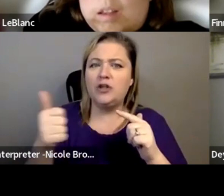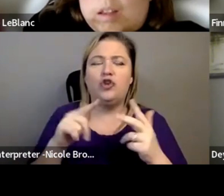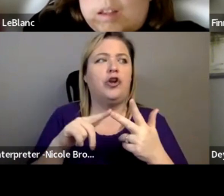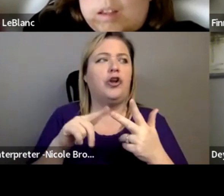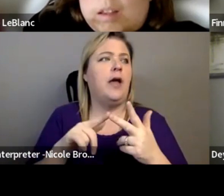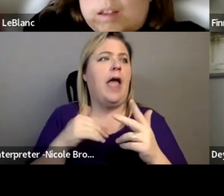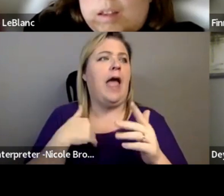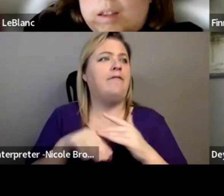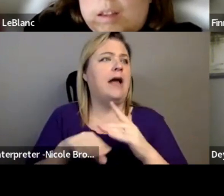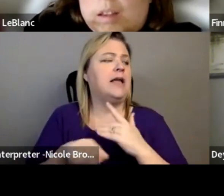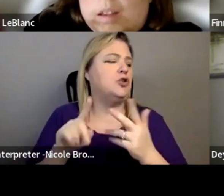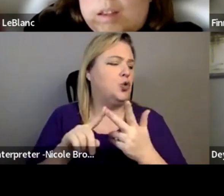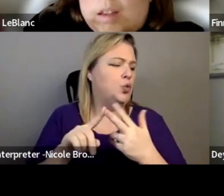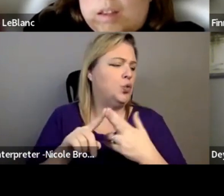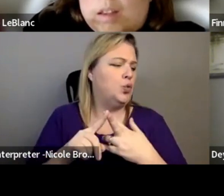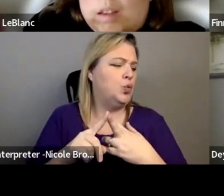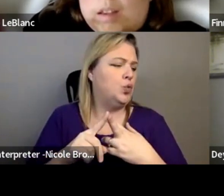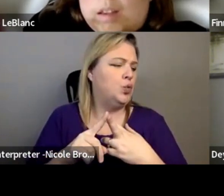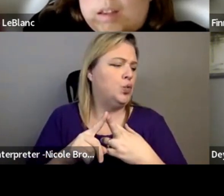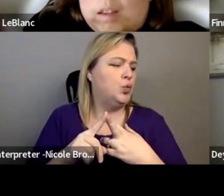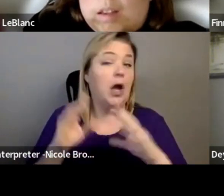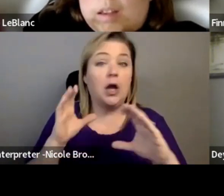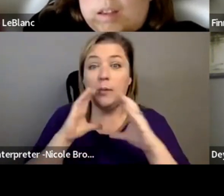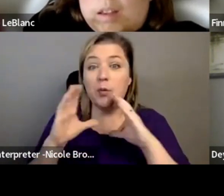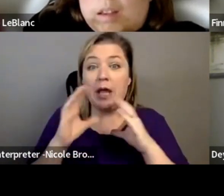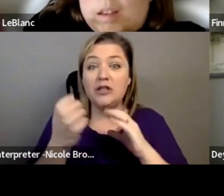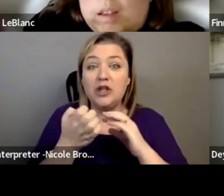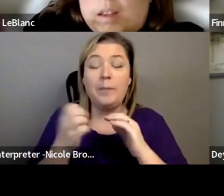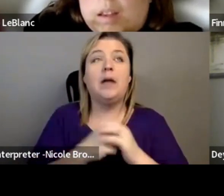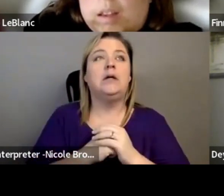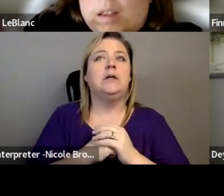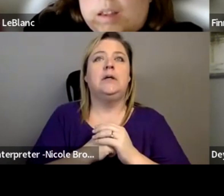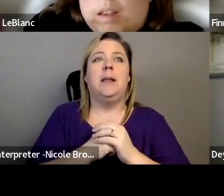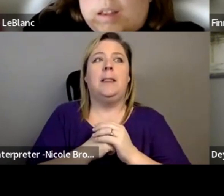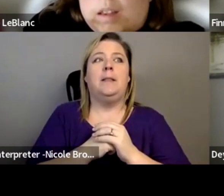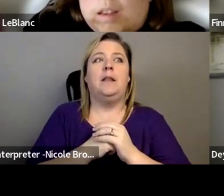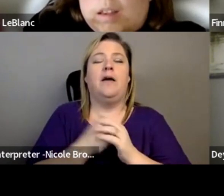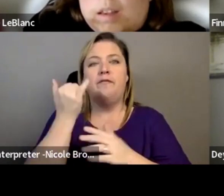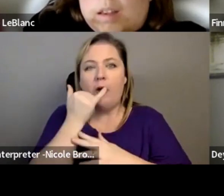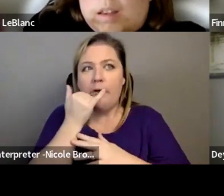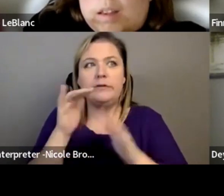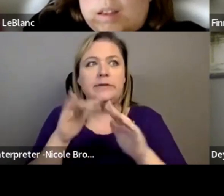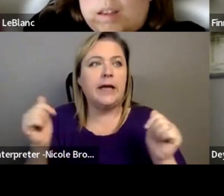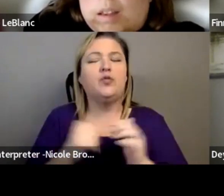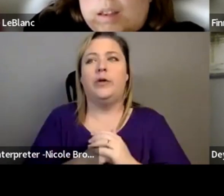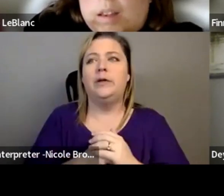access to communication devices, phones, etc. So that we're able